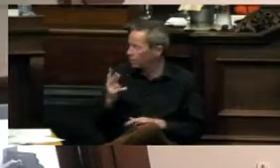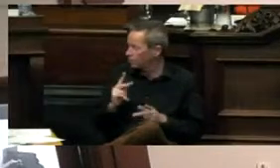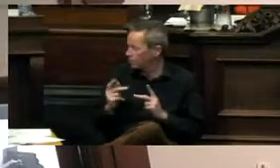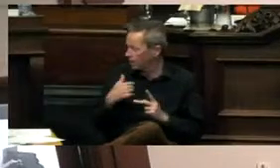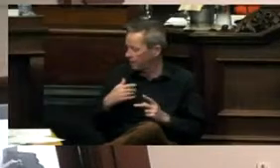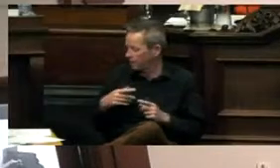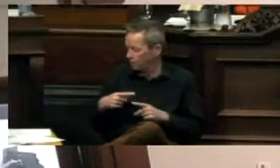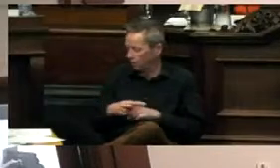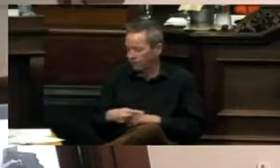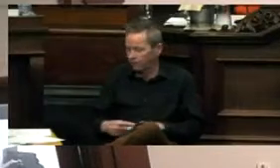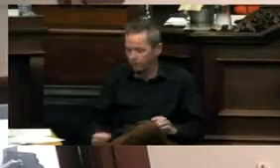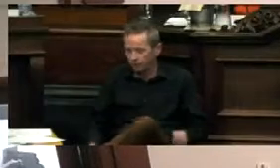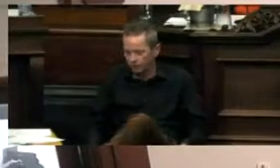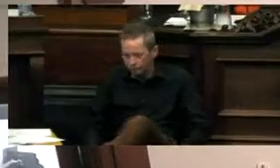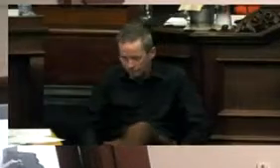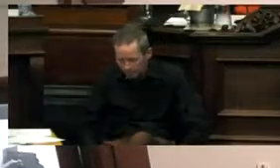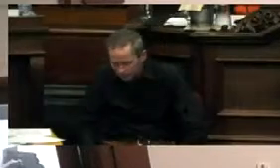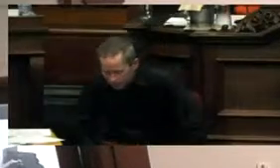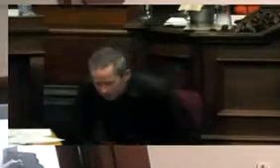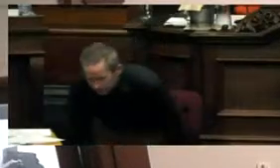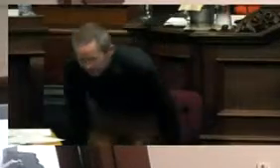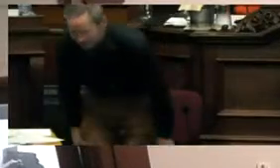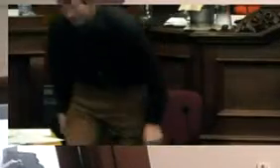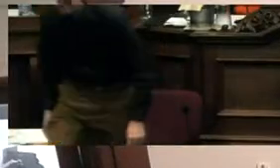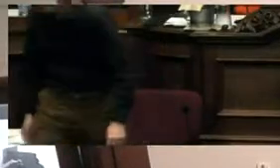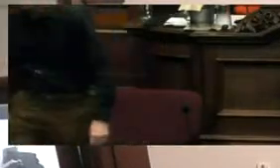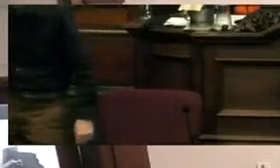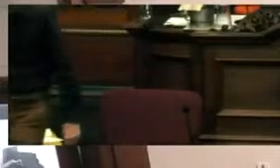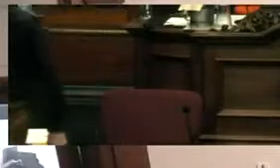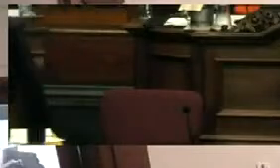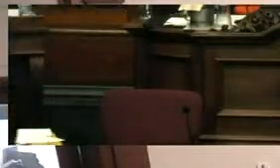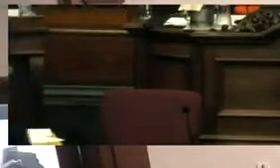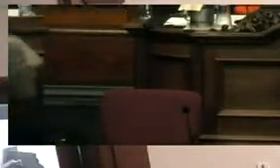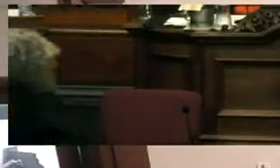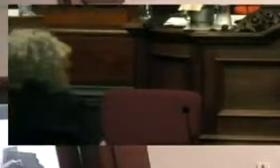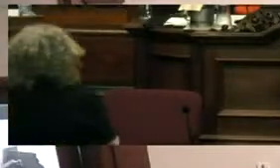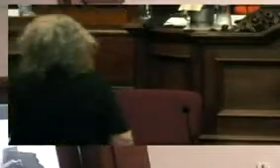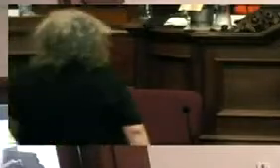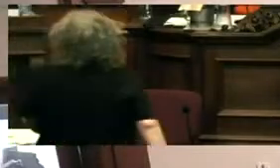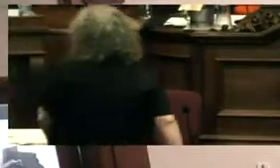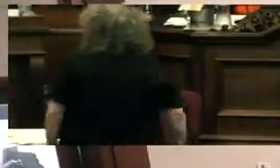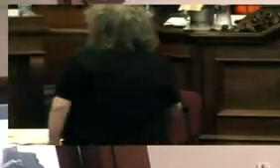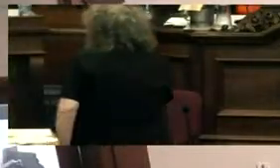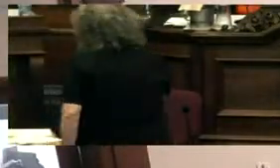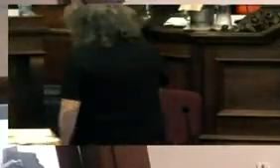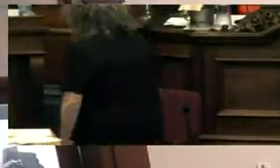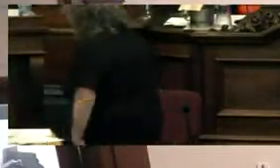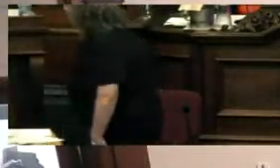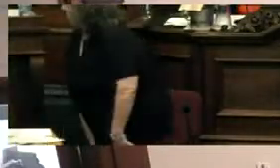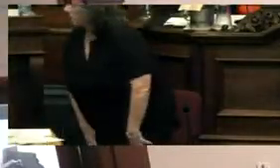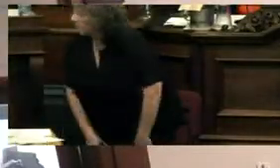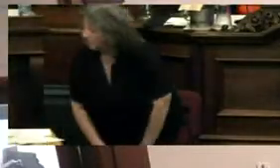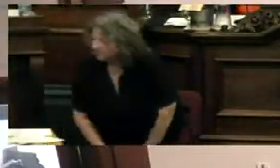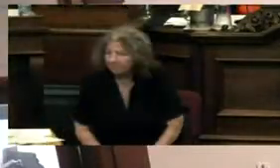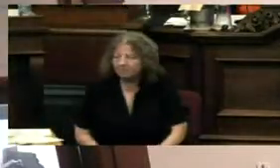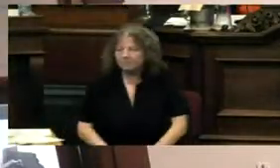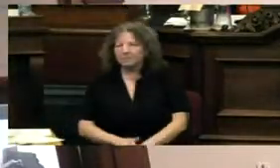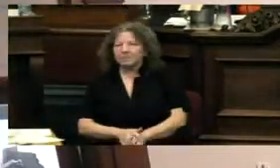reschedule the meeting because that's what's happening now. Two people have a conflict. Yes. So